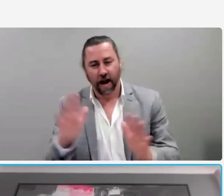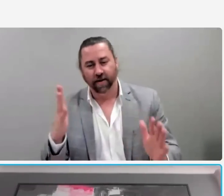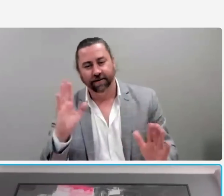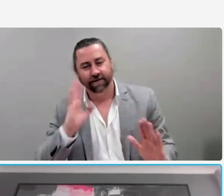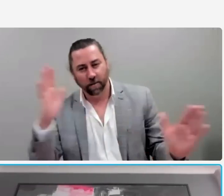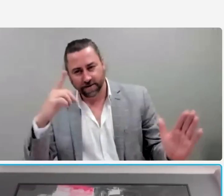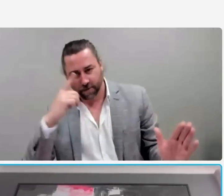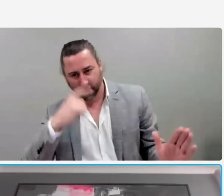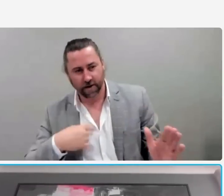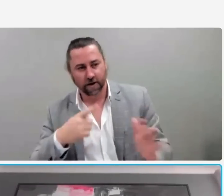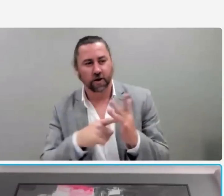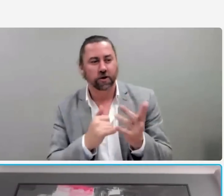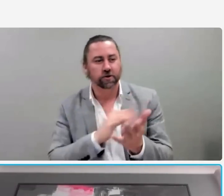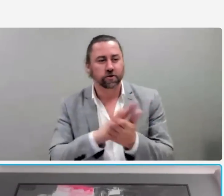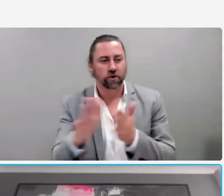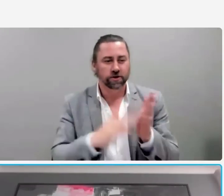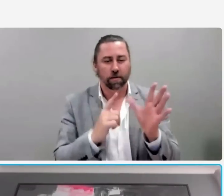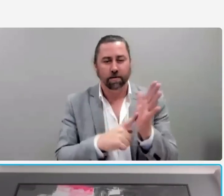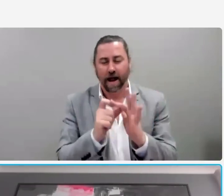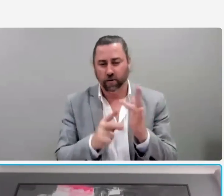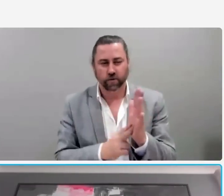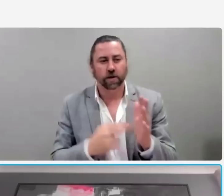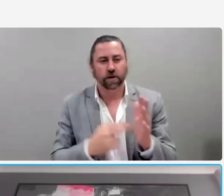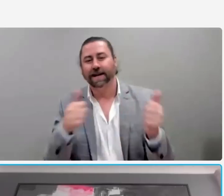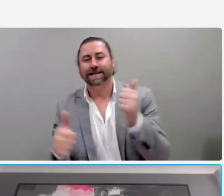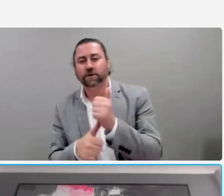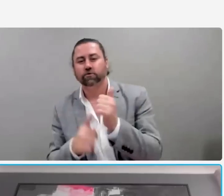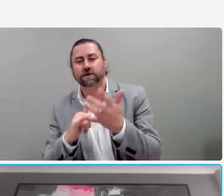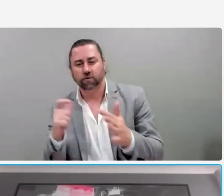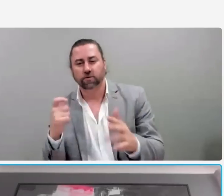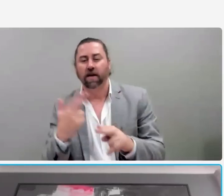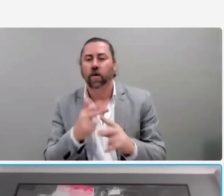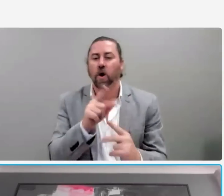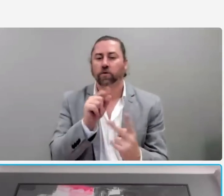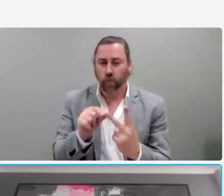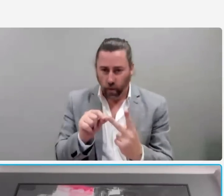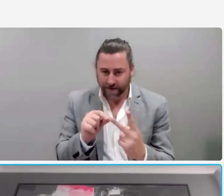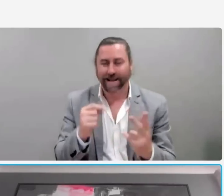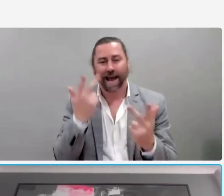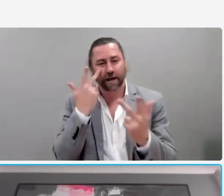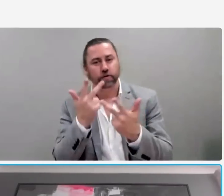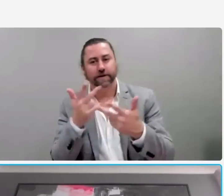My name's Josh Maldon and I'm an Assistant Secretary for the Choice and Transparency Branch of the Department of Health and Aged Care.